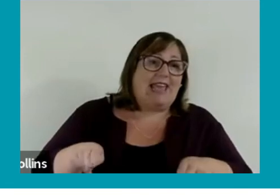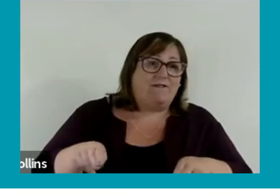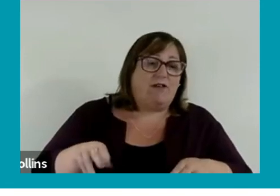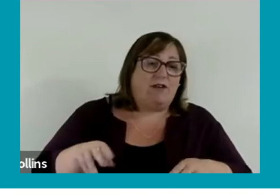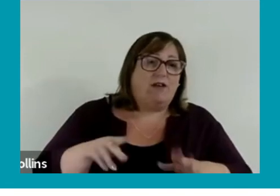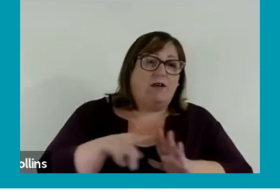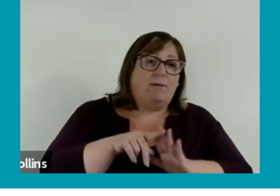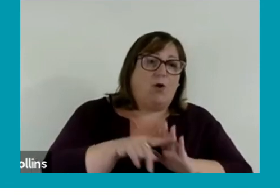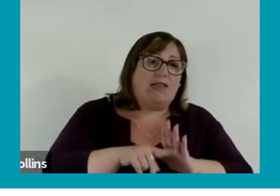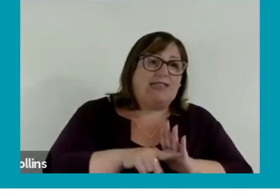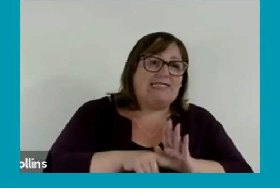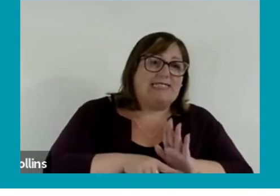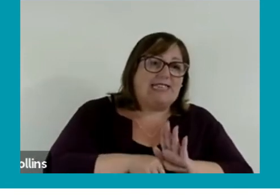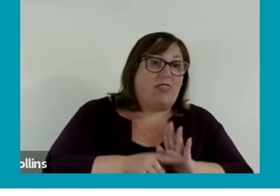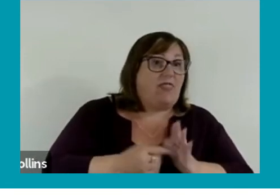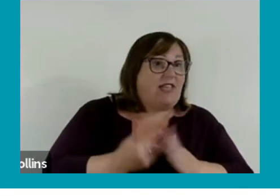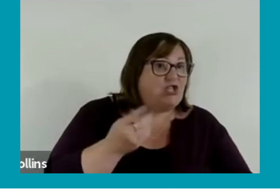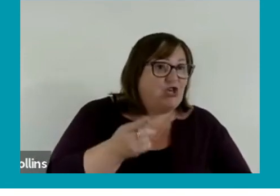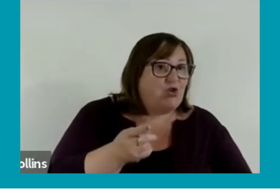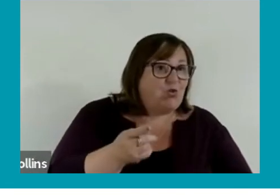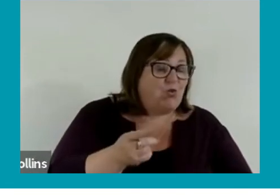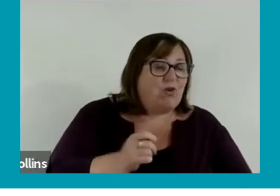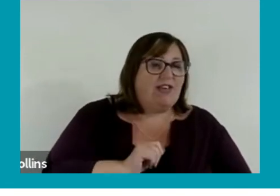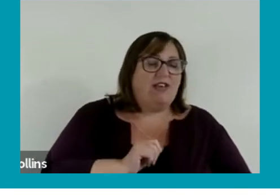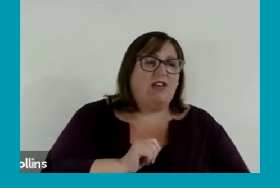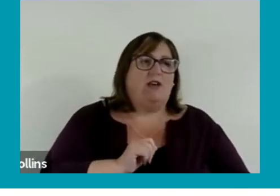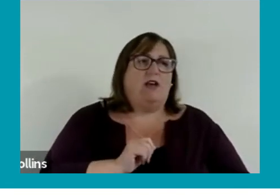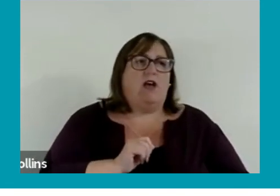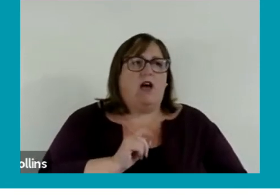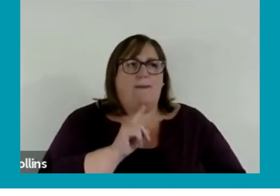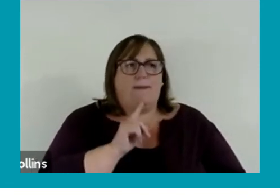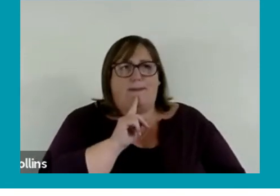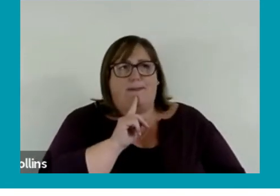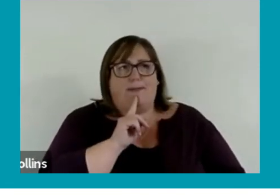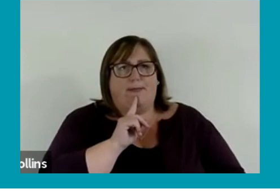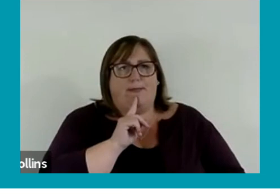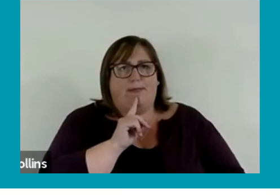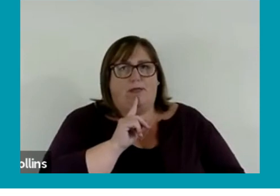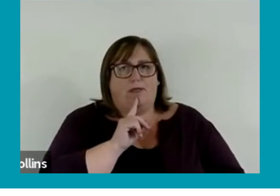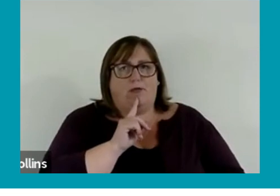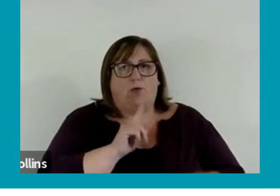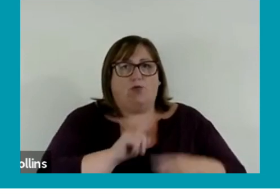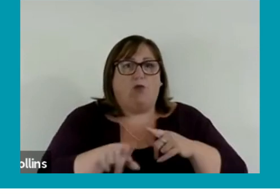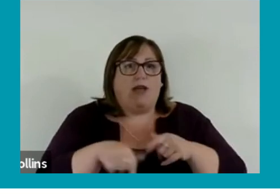moment uh the team are pushing for supporting uh young people who are leaving the care system